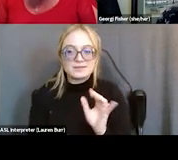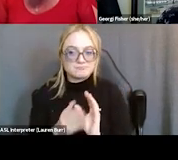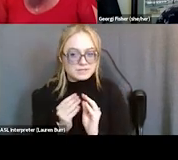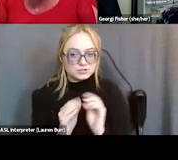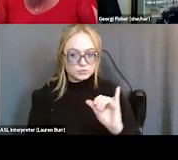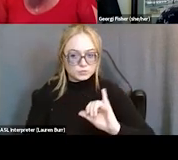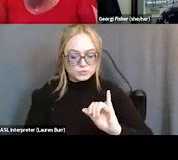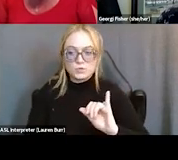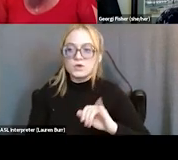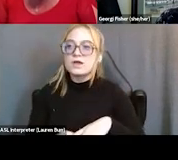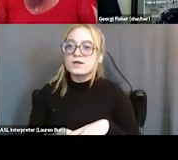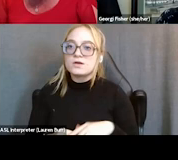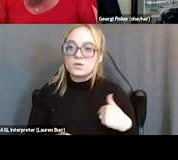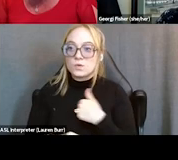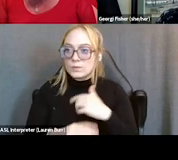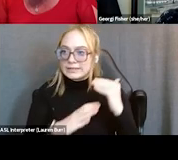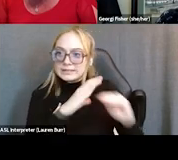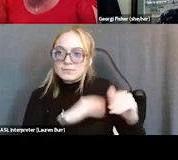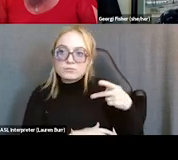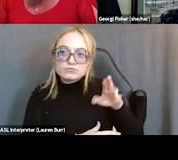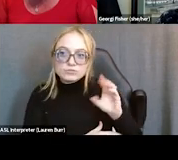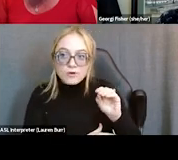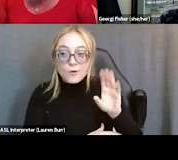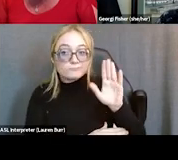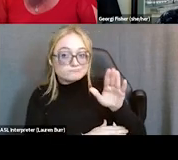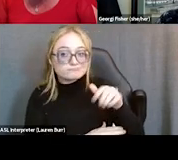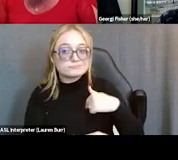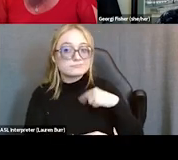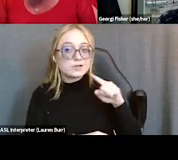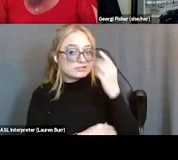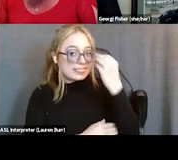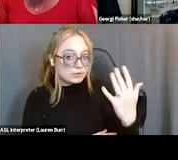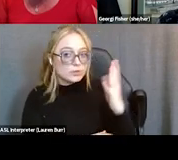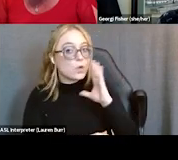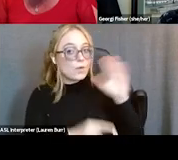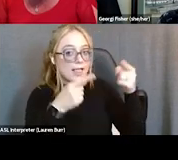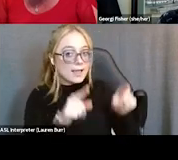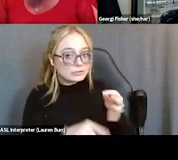hey, you know, this is what's going on. I've submitted a claim just giving you a heads up. They send, they either call or or email